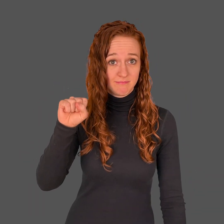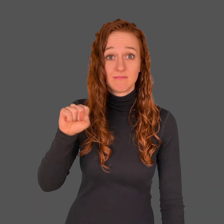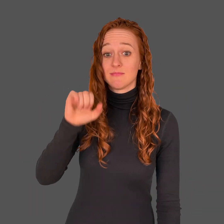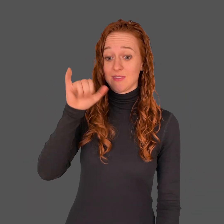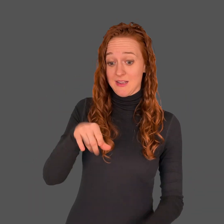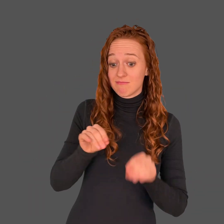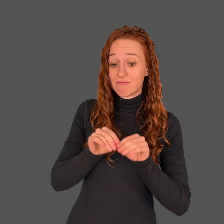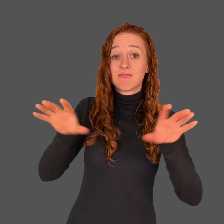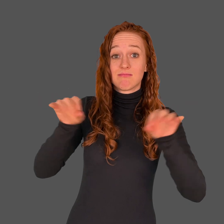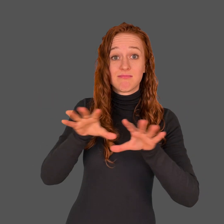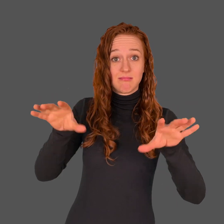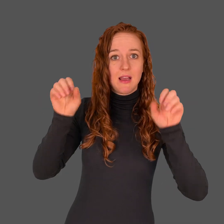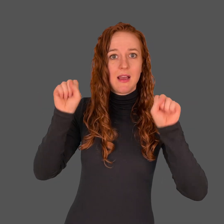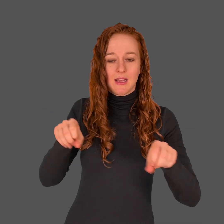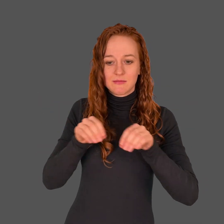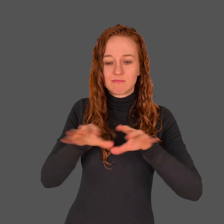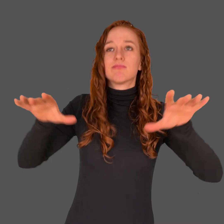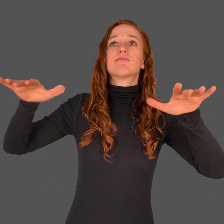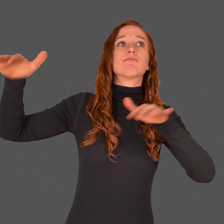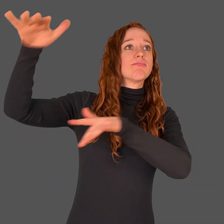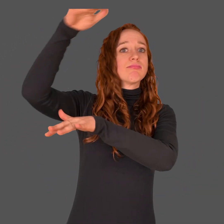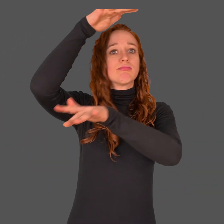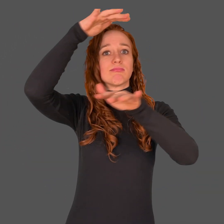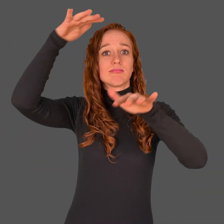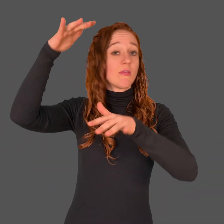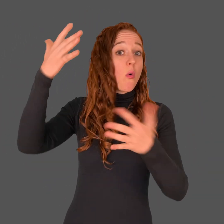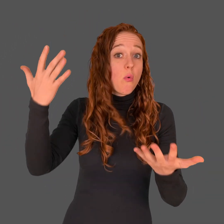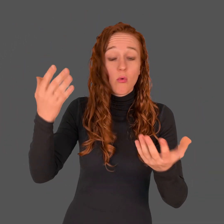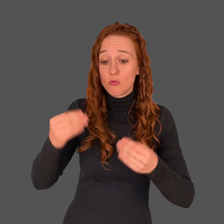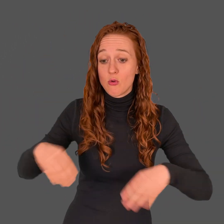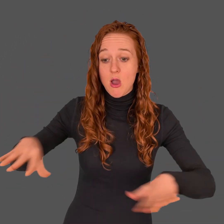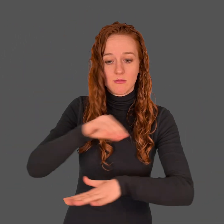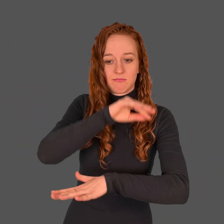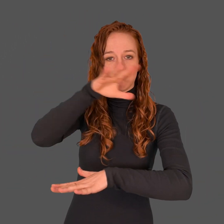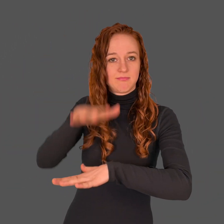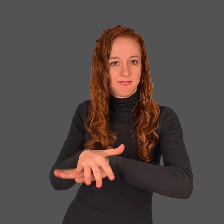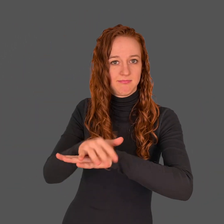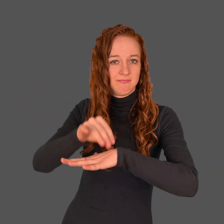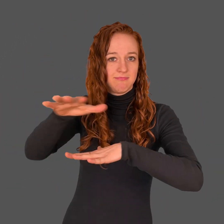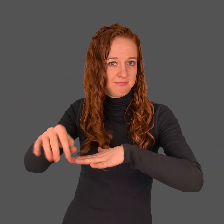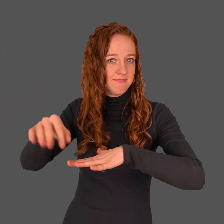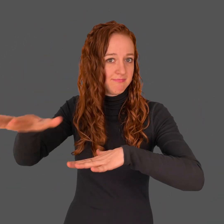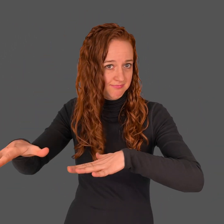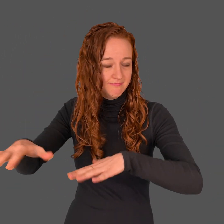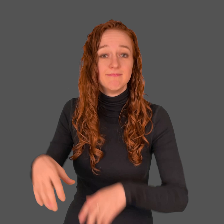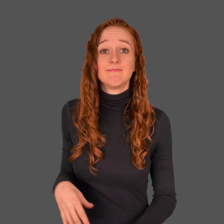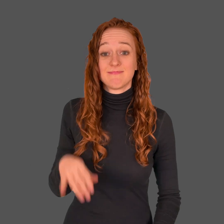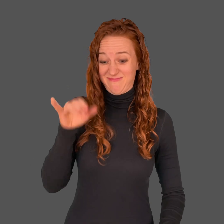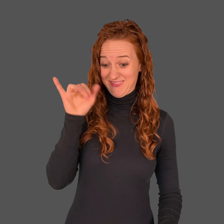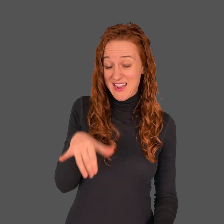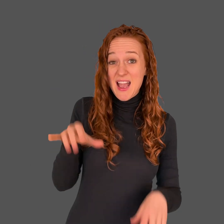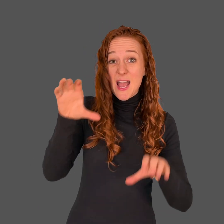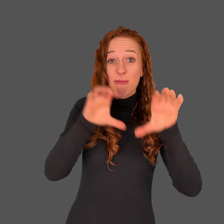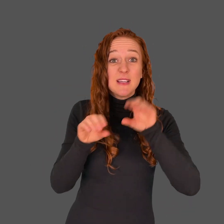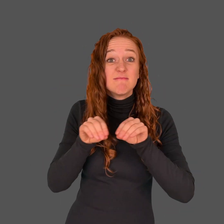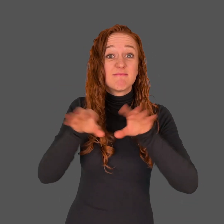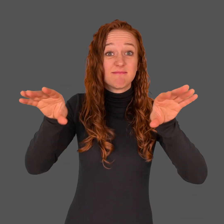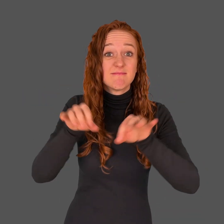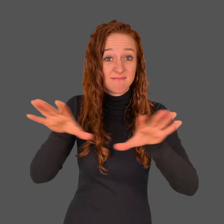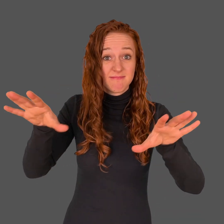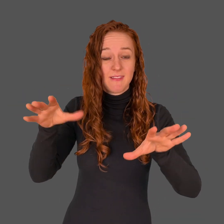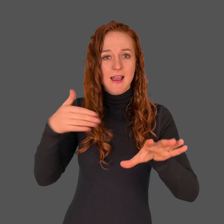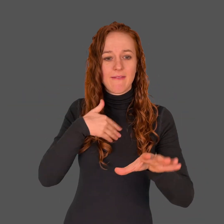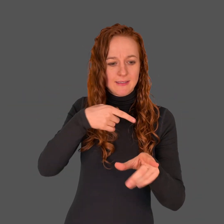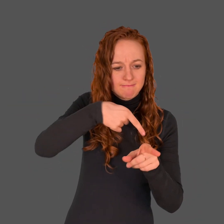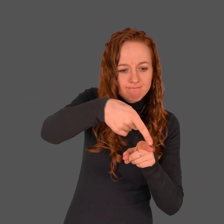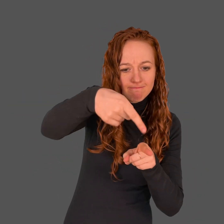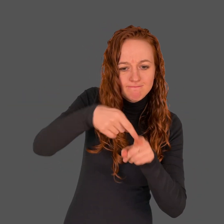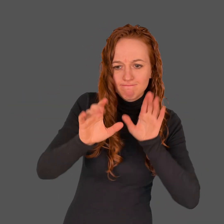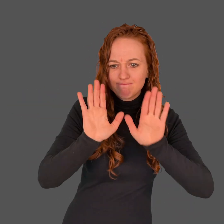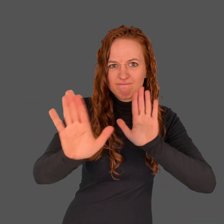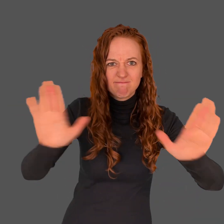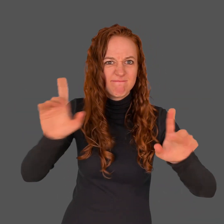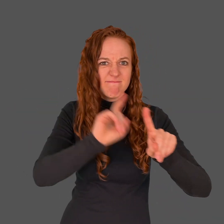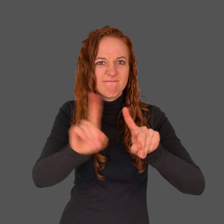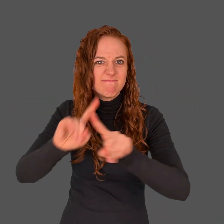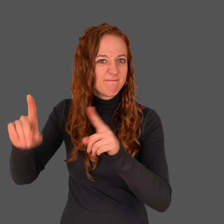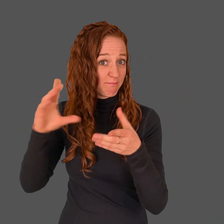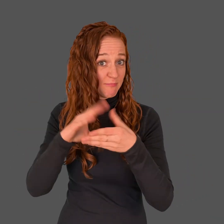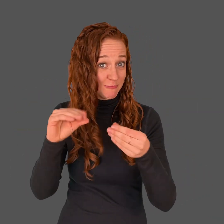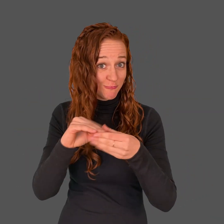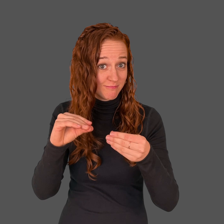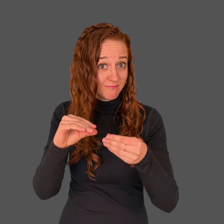They secrete these chemicals into the air or onto the ground to send different kinds of signals to other ants,